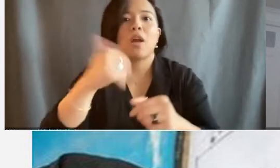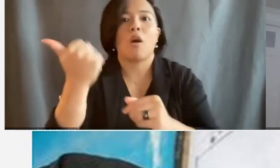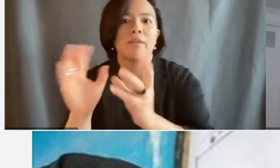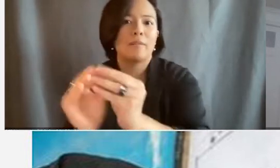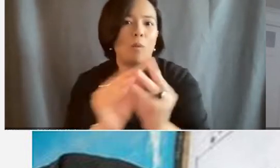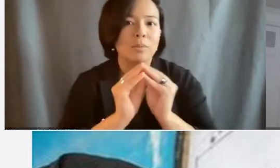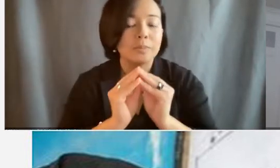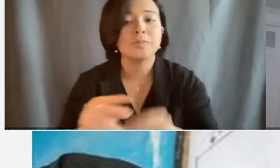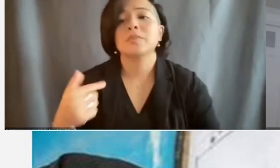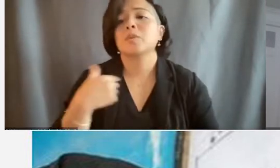We greatly appreciate the UK's leadership on girls' education during this year's G7